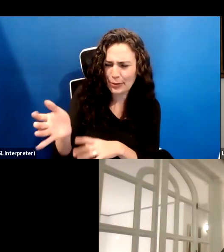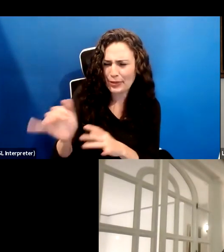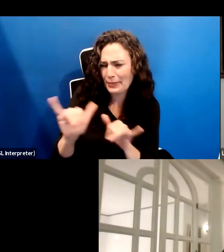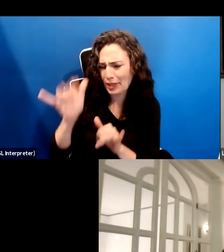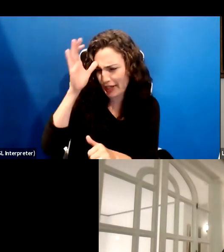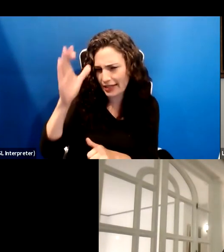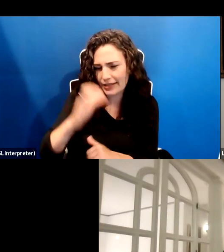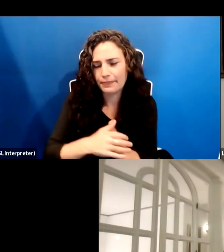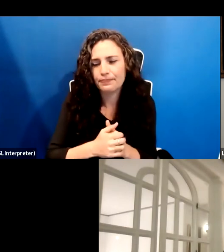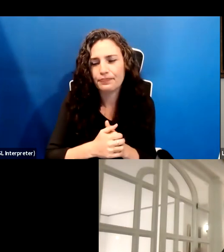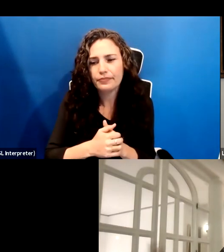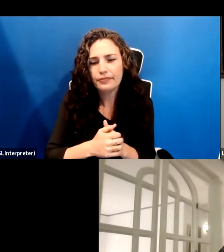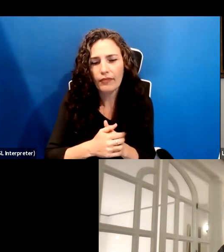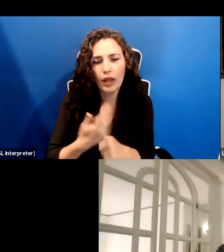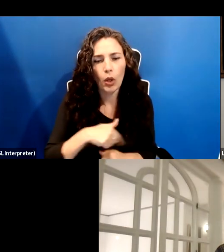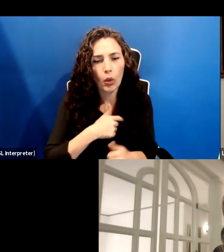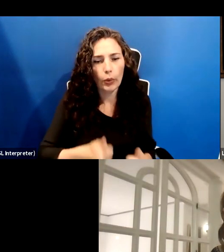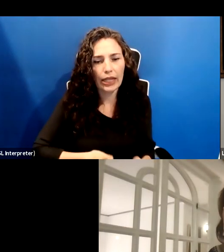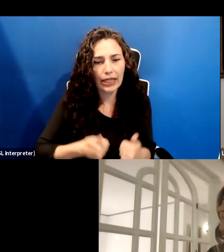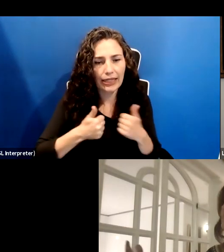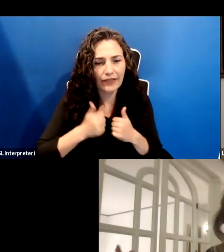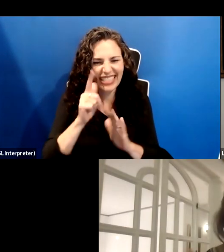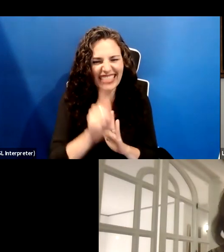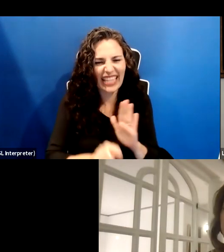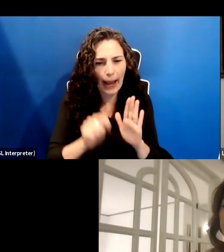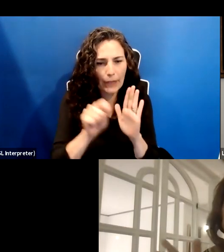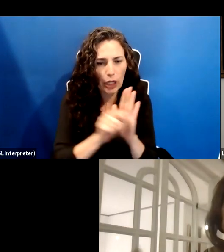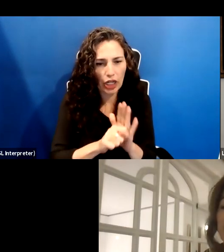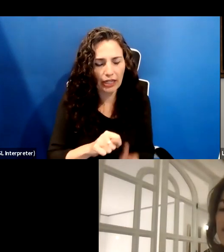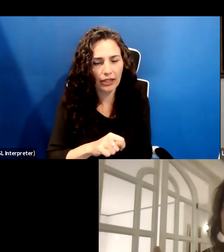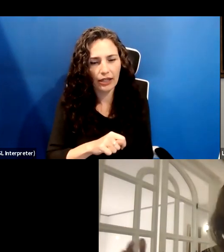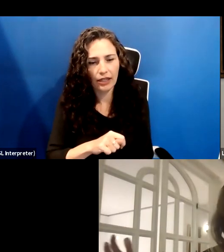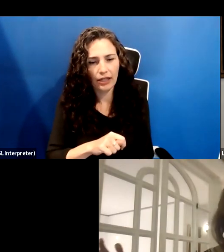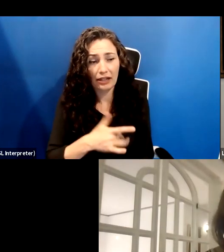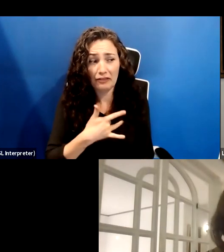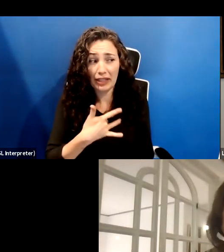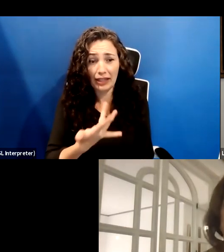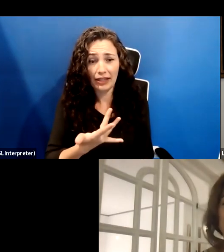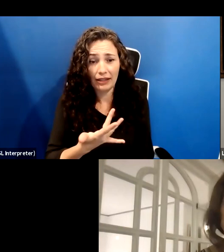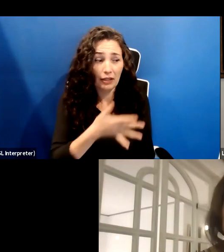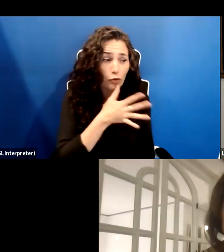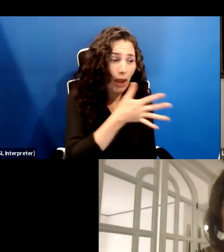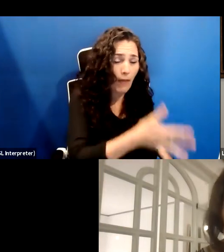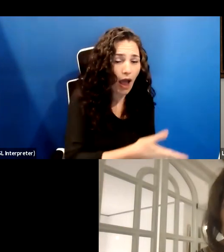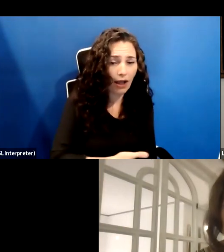frankly you could feel like your grandmother or uncle, or sister are living in a cult